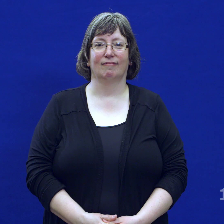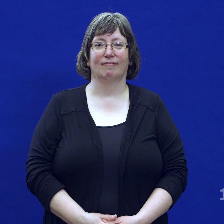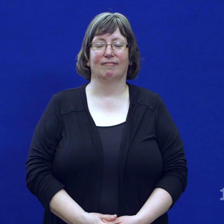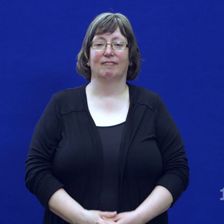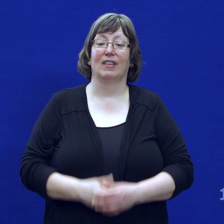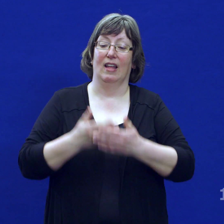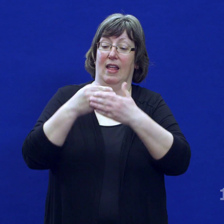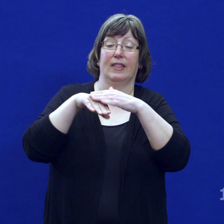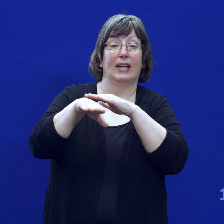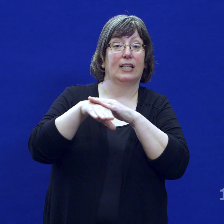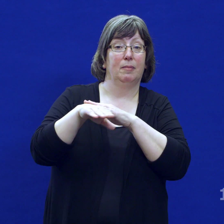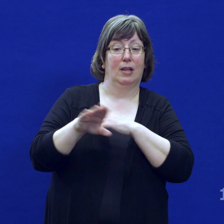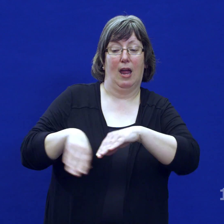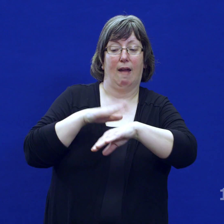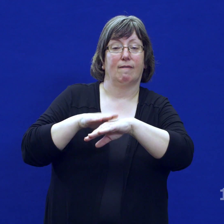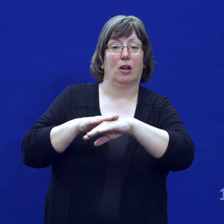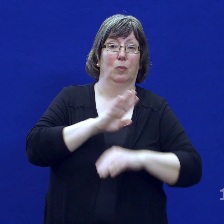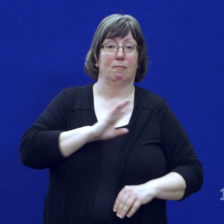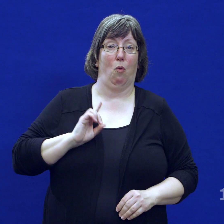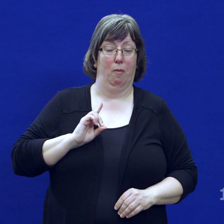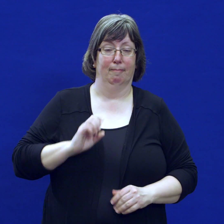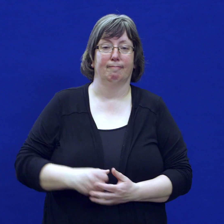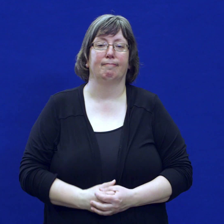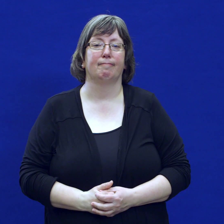Accessibility Advisory Board